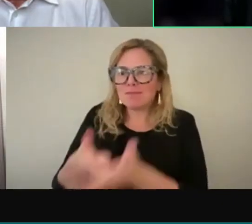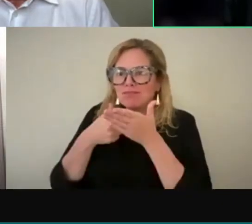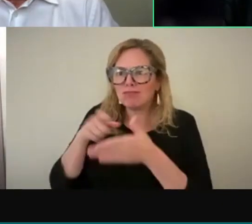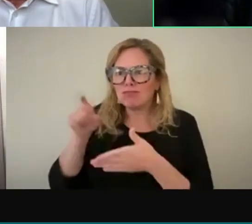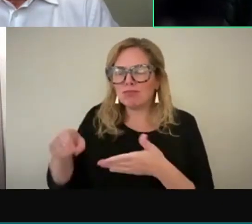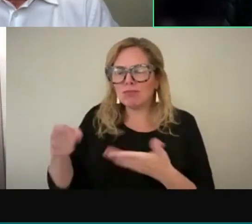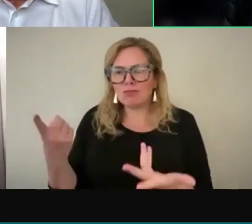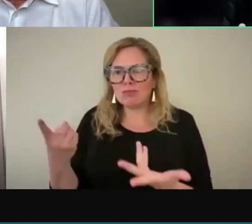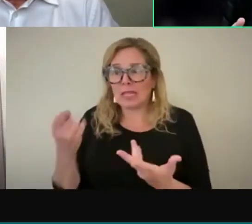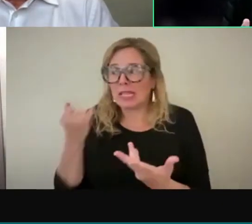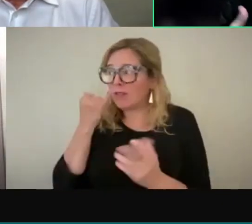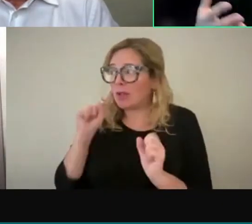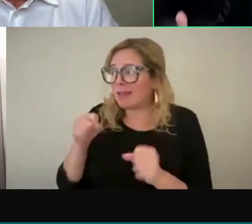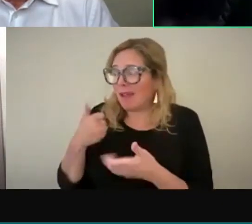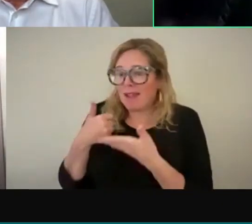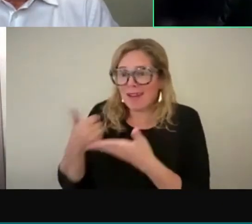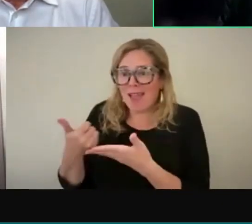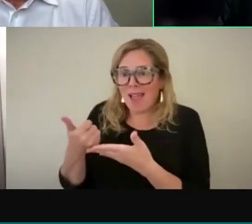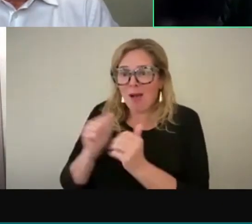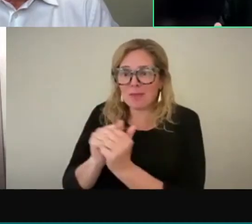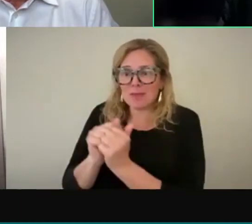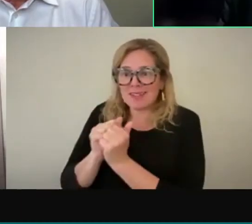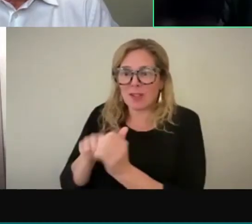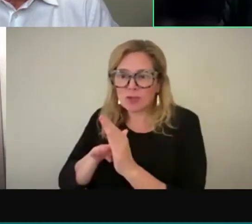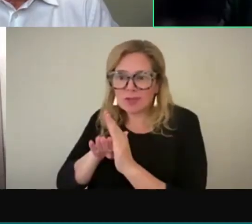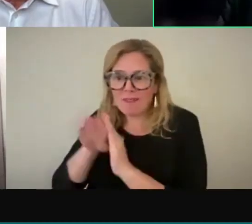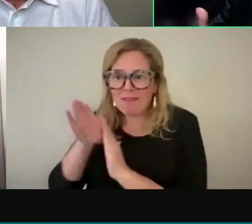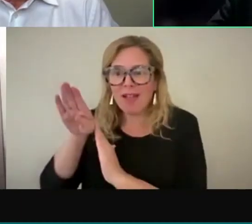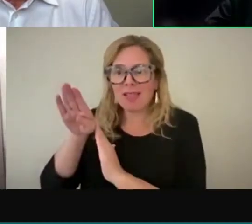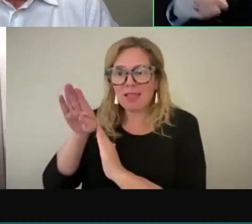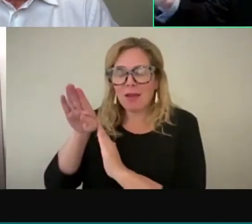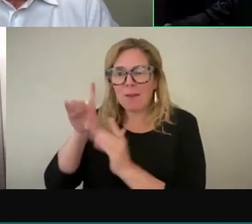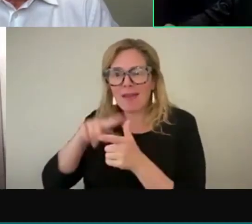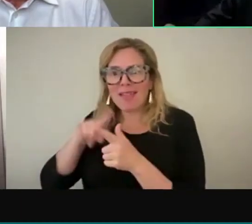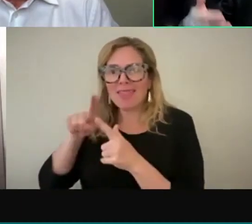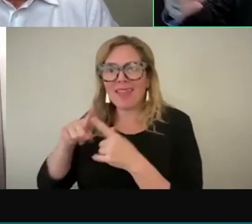then technology companies can take those solutions and then make them more scalable